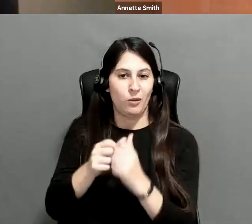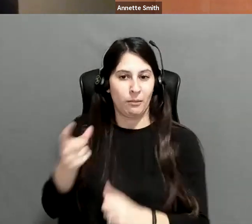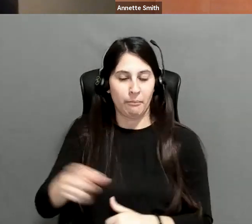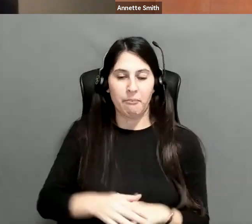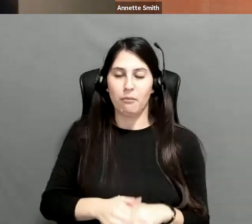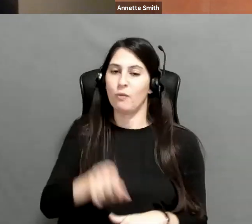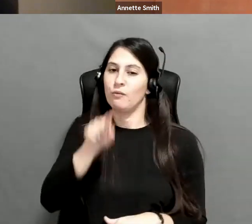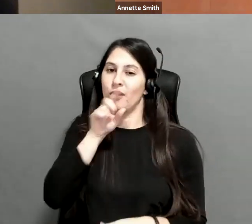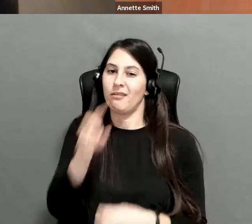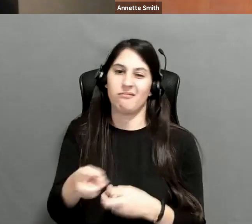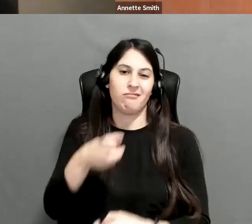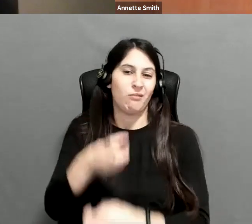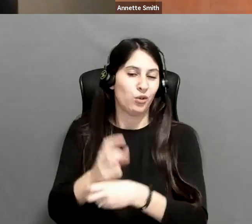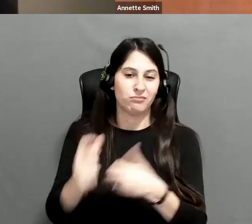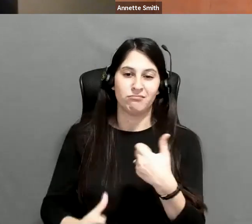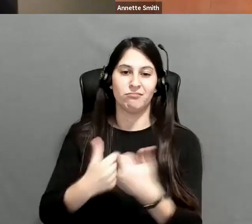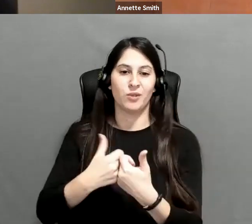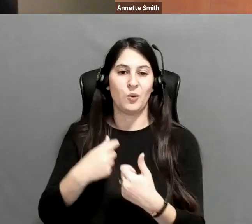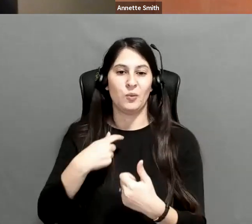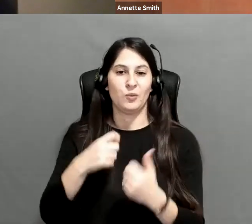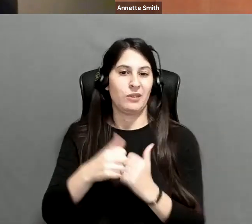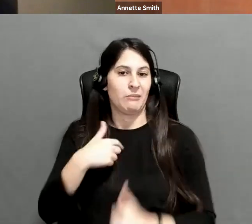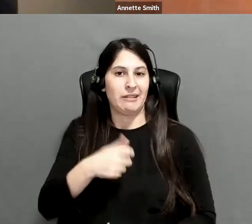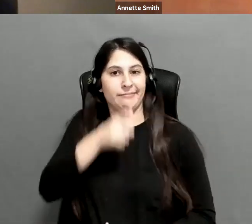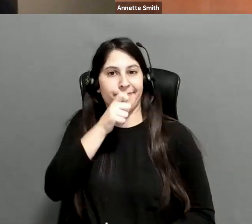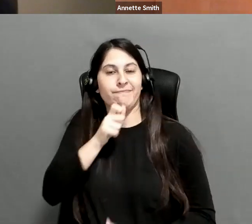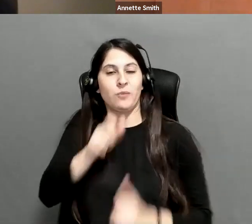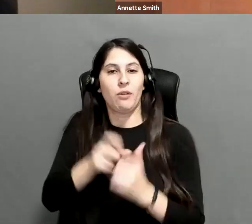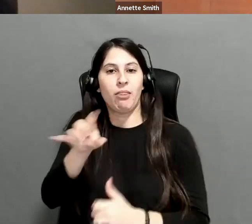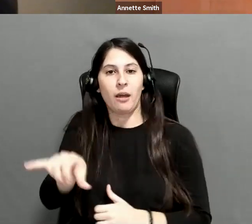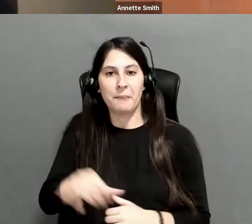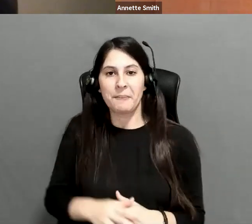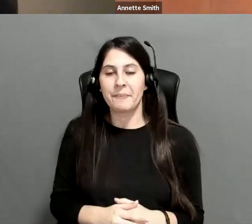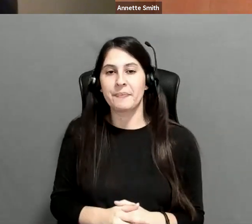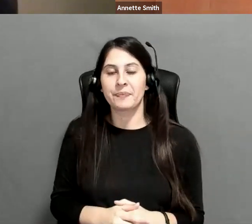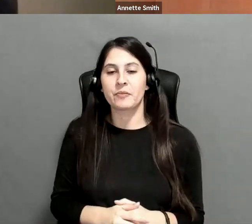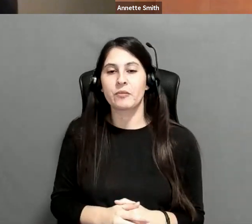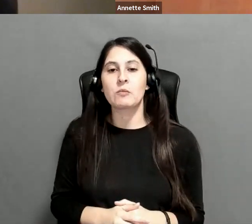they wouldn't do a hip replacement. And so he just dropped me from his practice. And that was